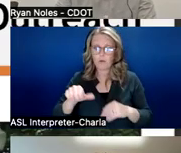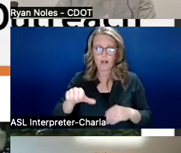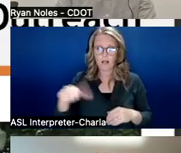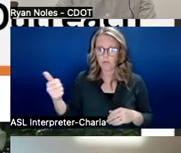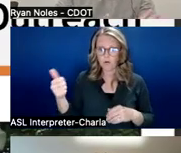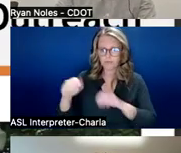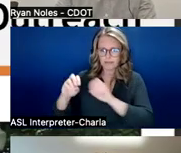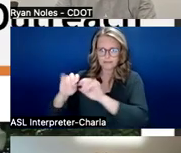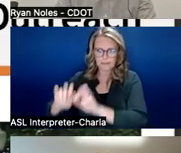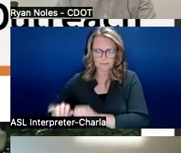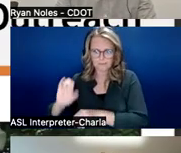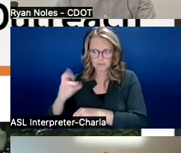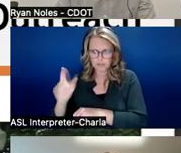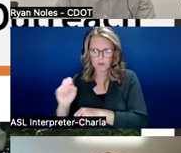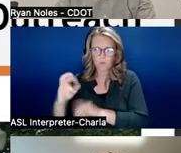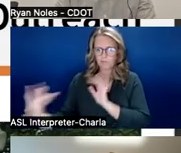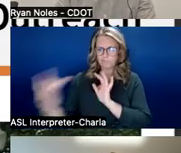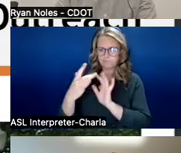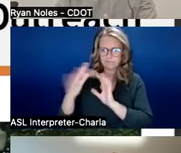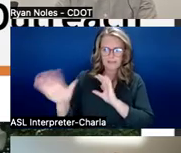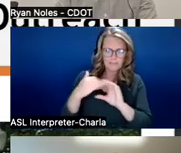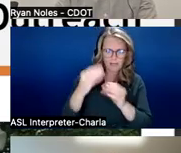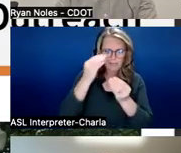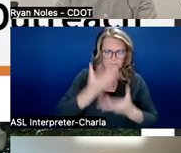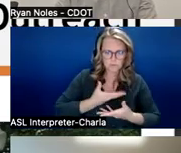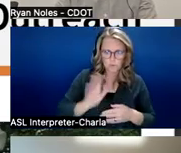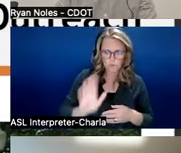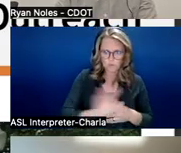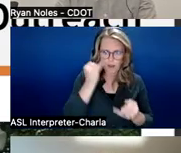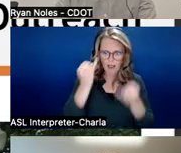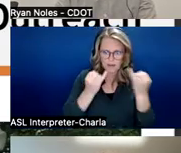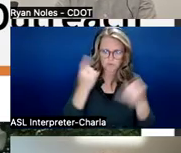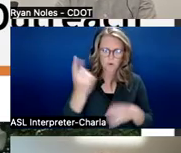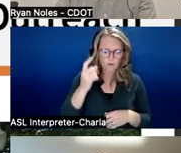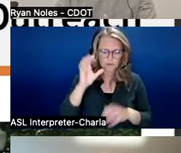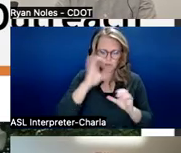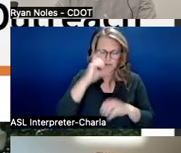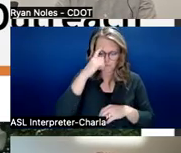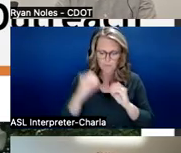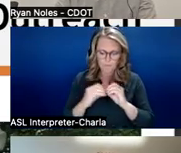Feel free to reach out email, we're always looking for more opportunities to talk